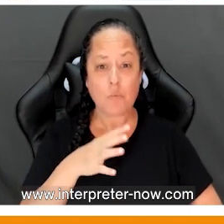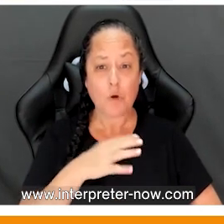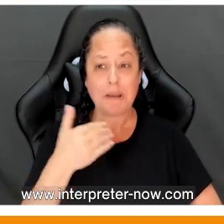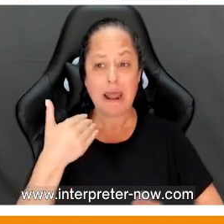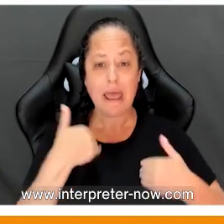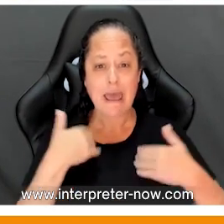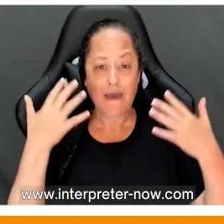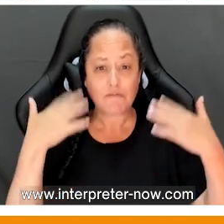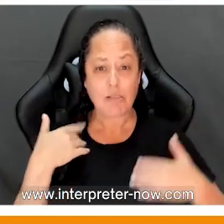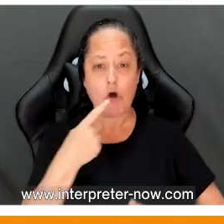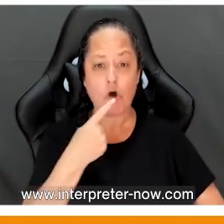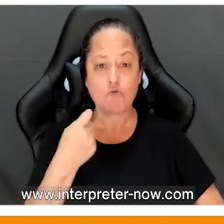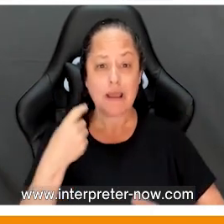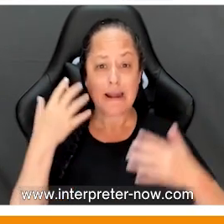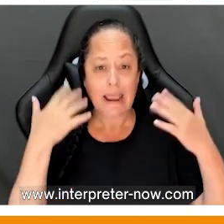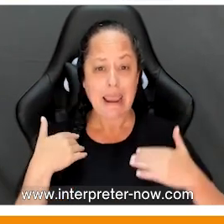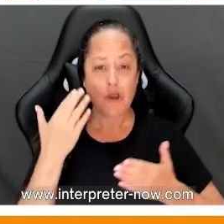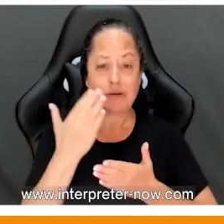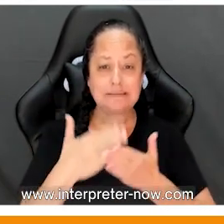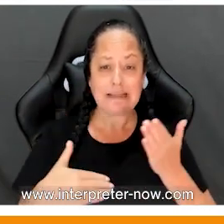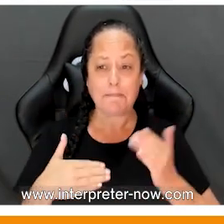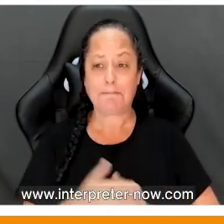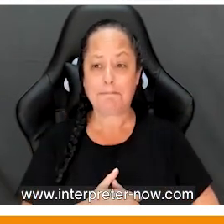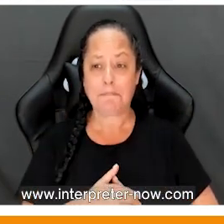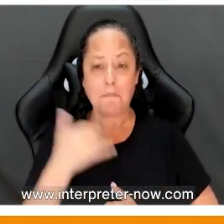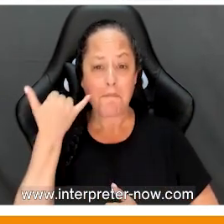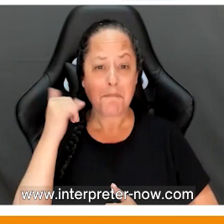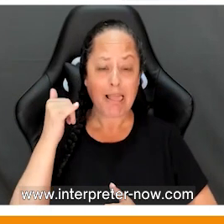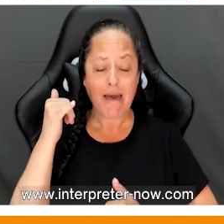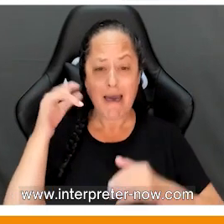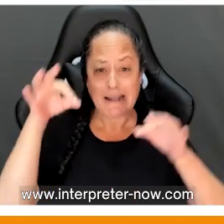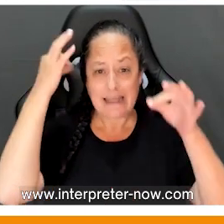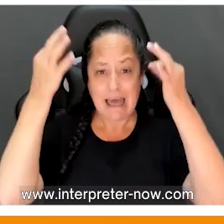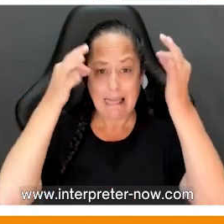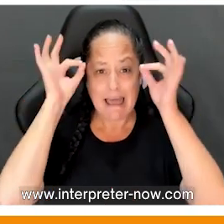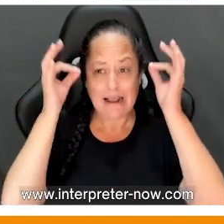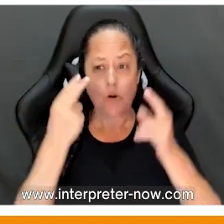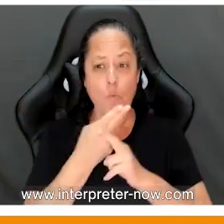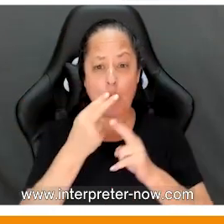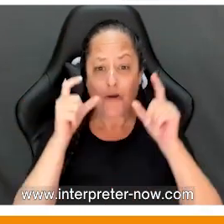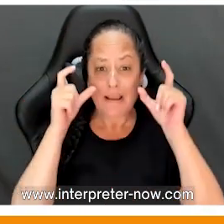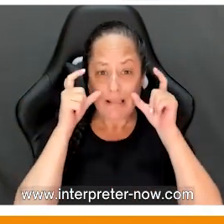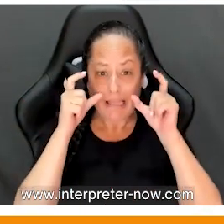I have long red hair with some blonde highlights. I’m wearing glasses.